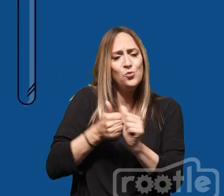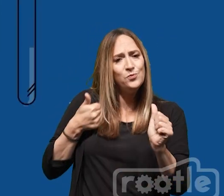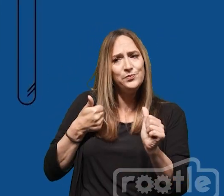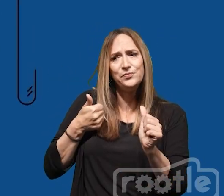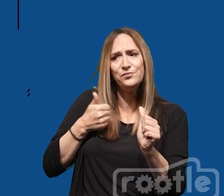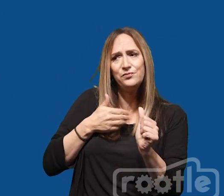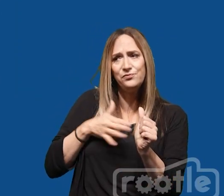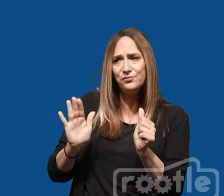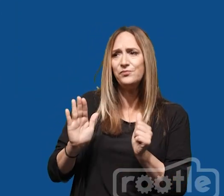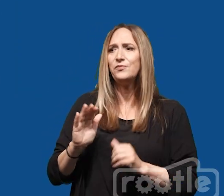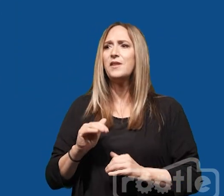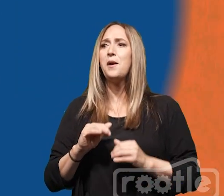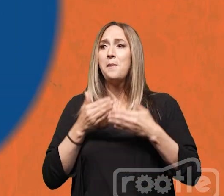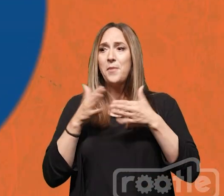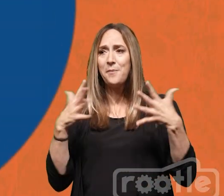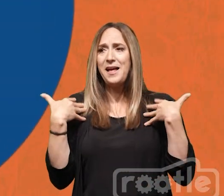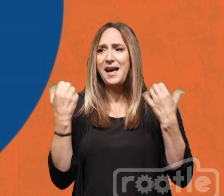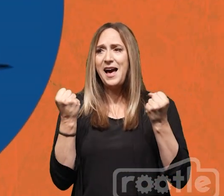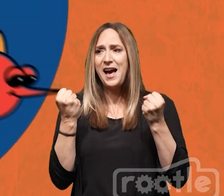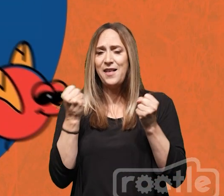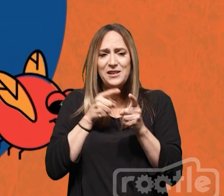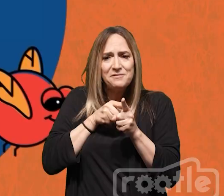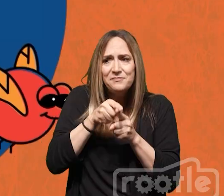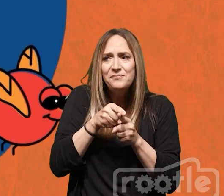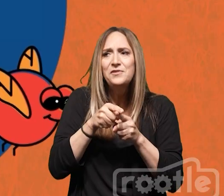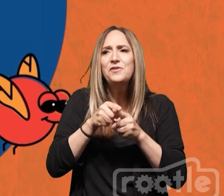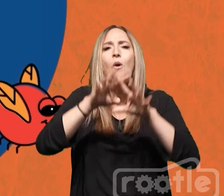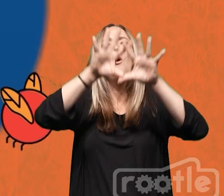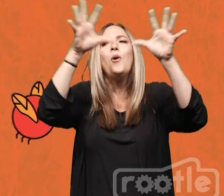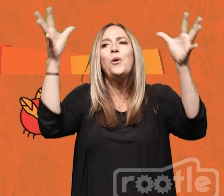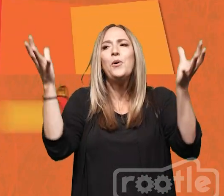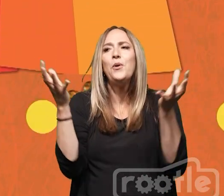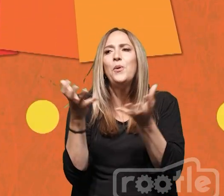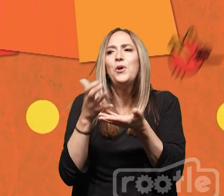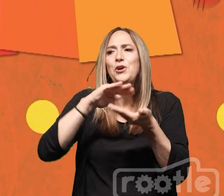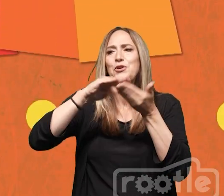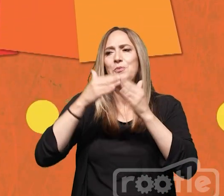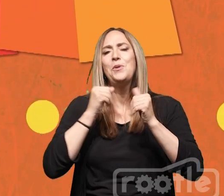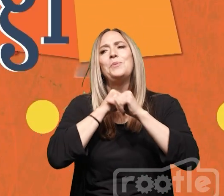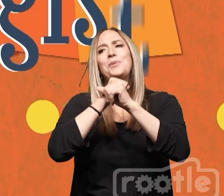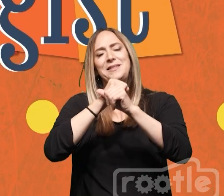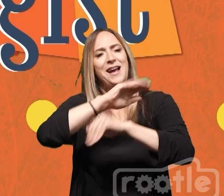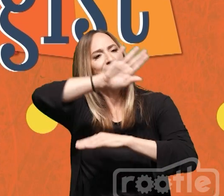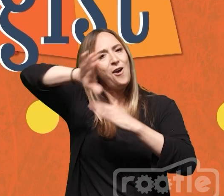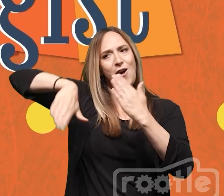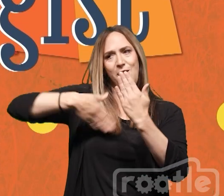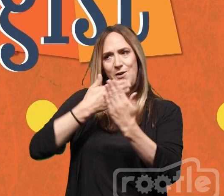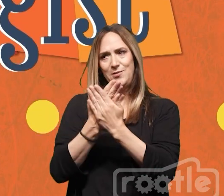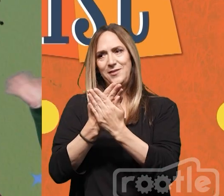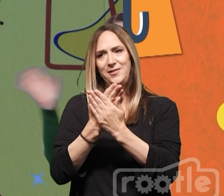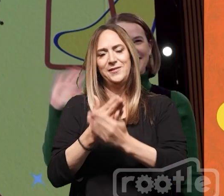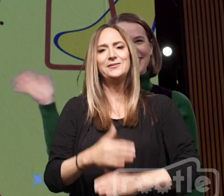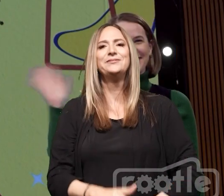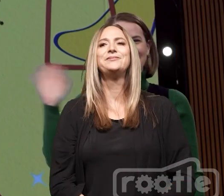Public health epidemiologists work with the whole community to keep everyone safe. [bug buzzing]